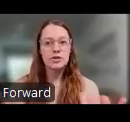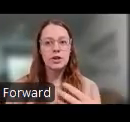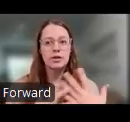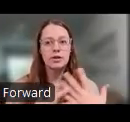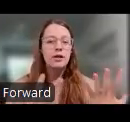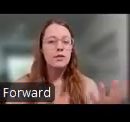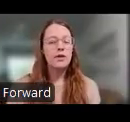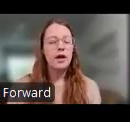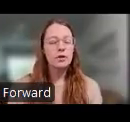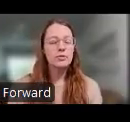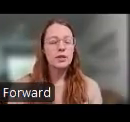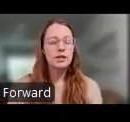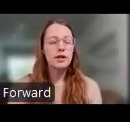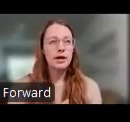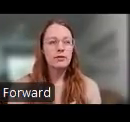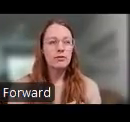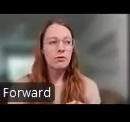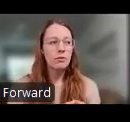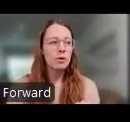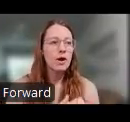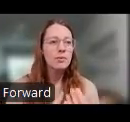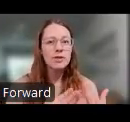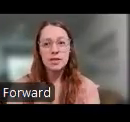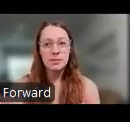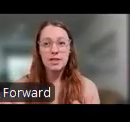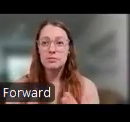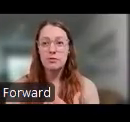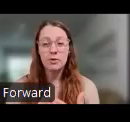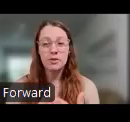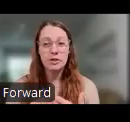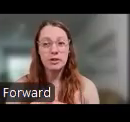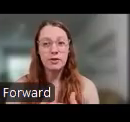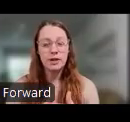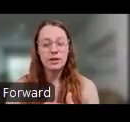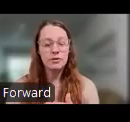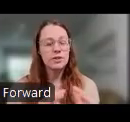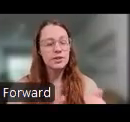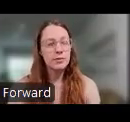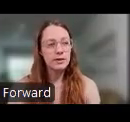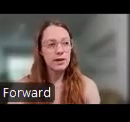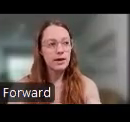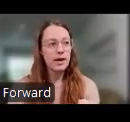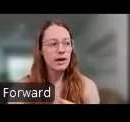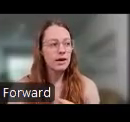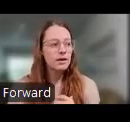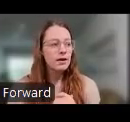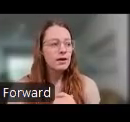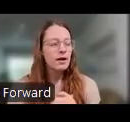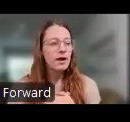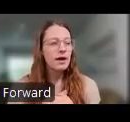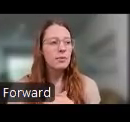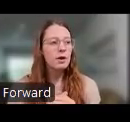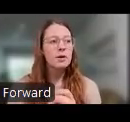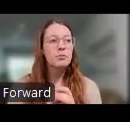session that I worked with this client for probably six months before we started feeding, which is something that I am a big